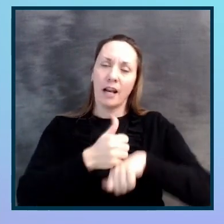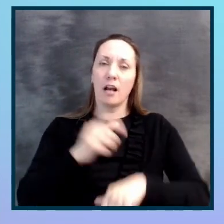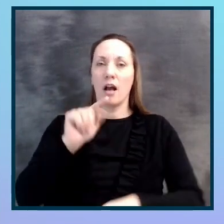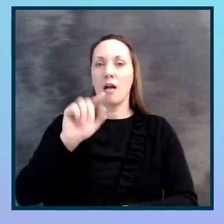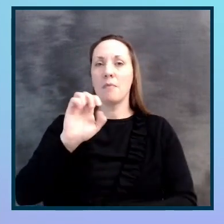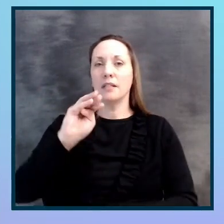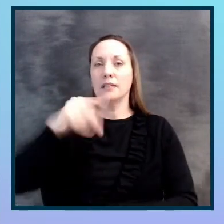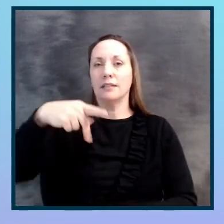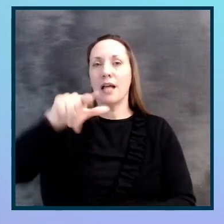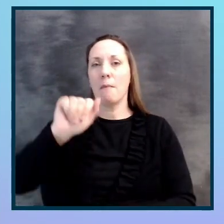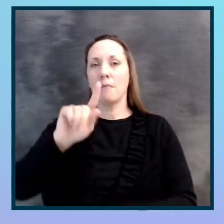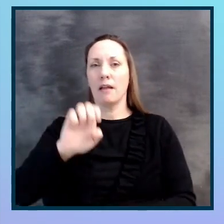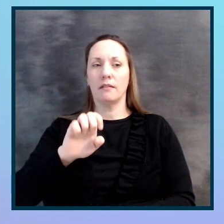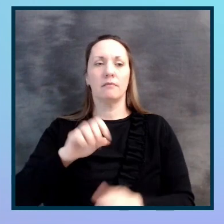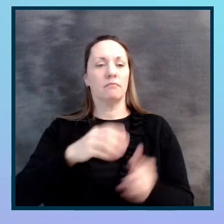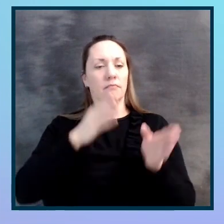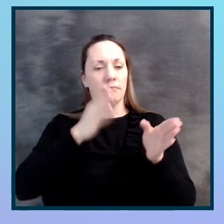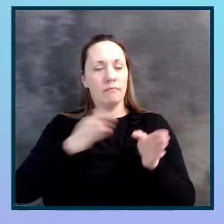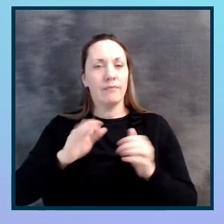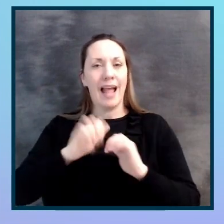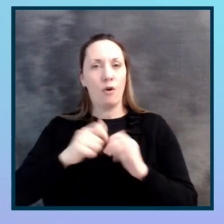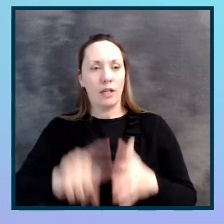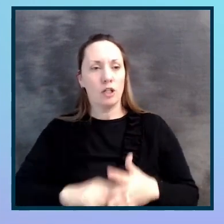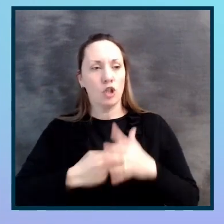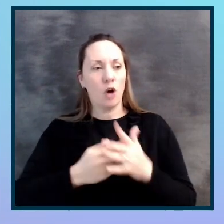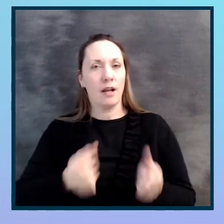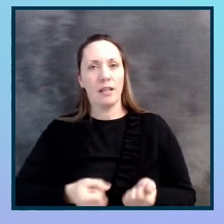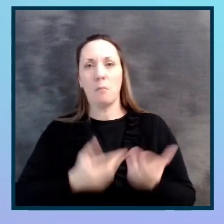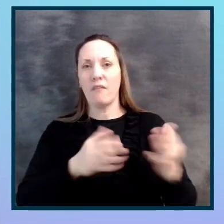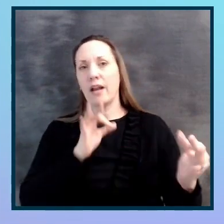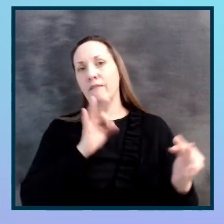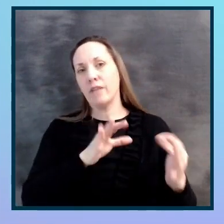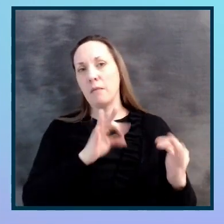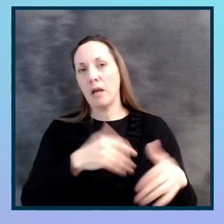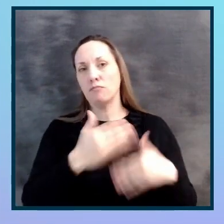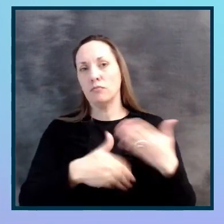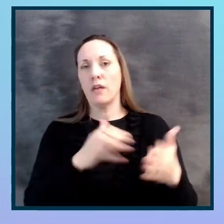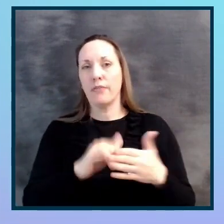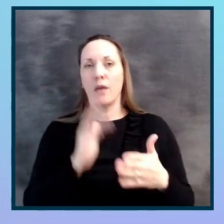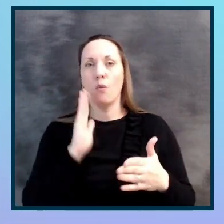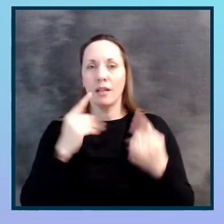doing that spec building and providing them feedback along the way, they'll get there eventually.